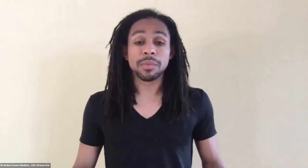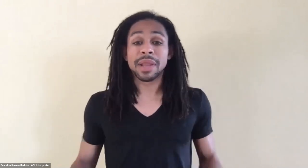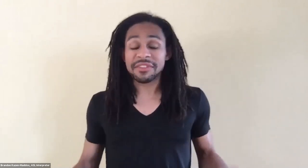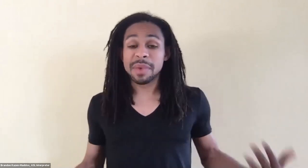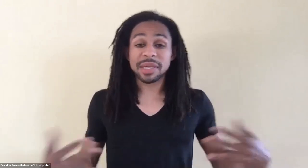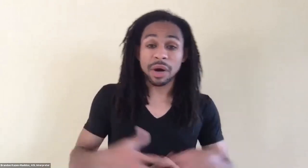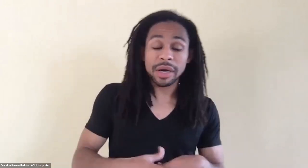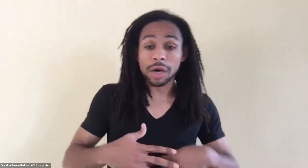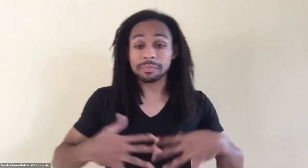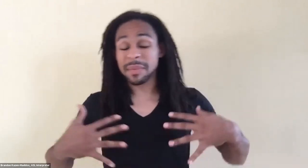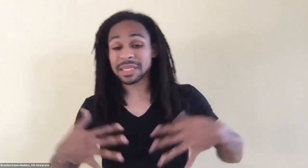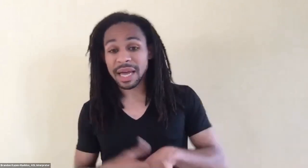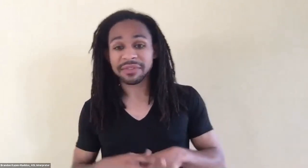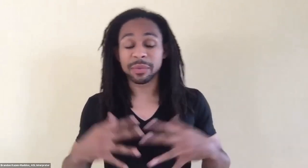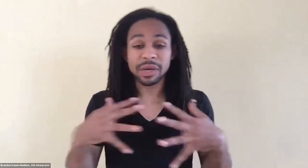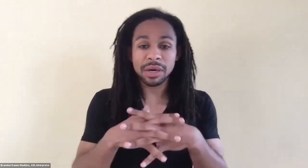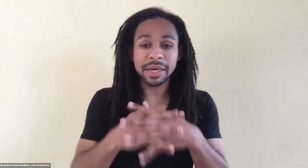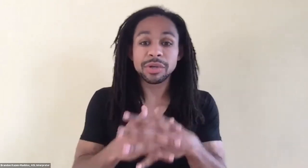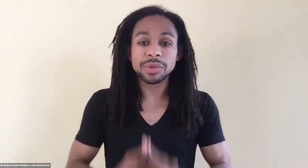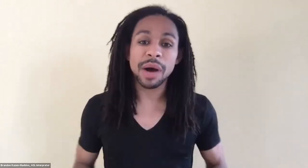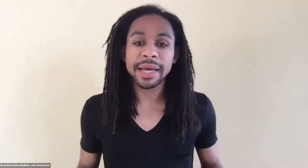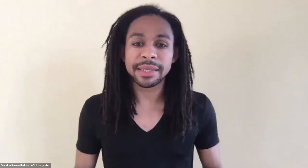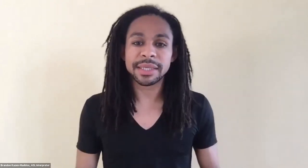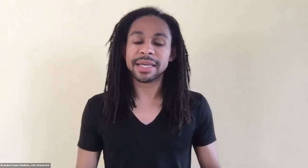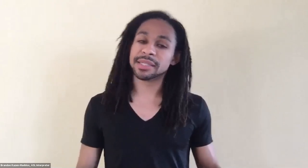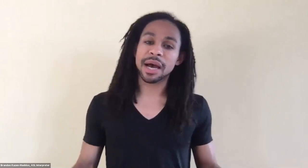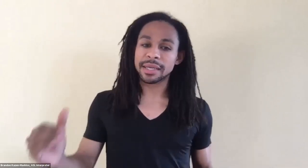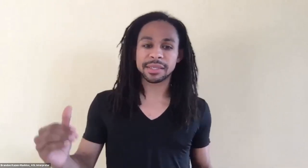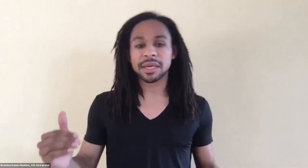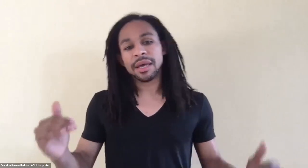Life mimics art, art mimics life. We are intertwined, and it's not,